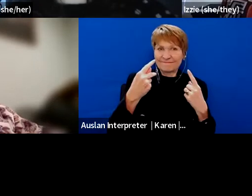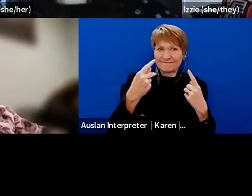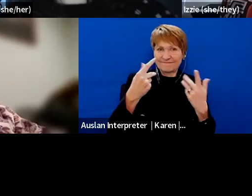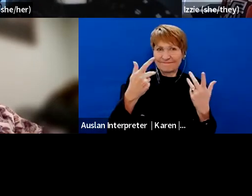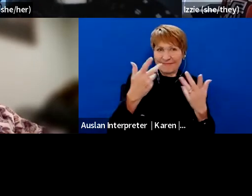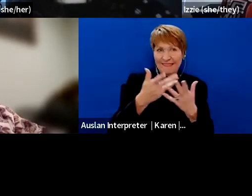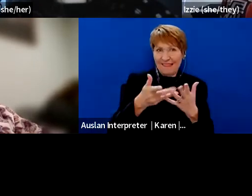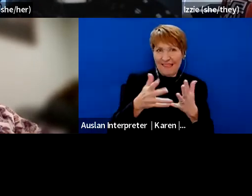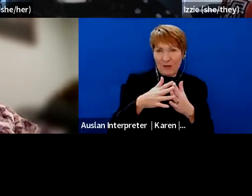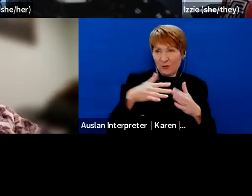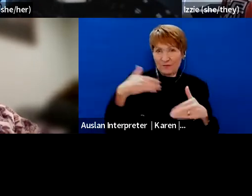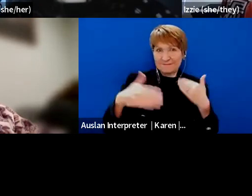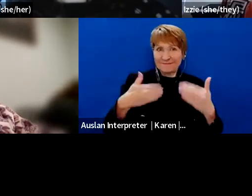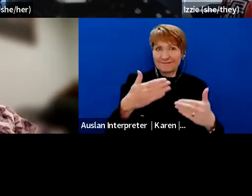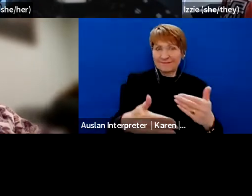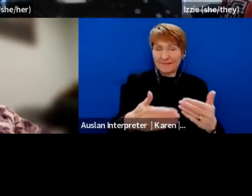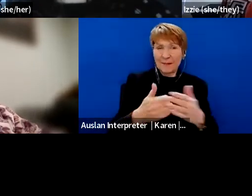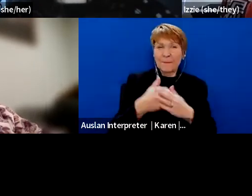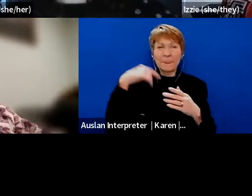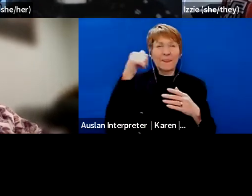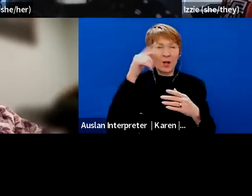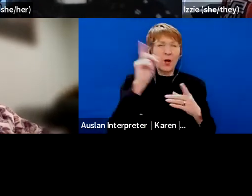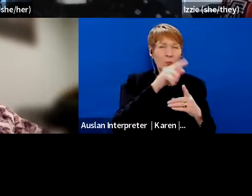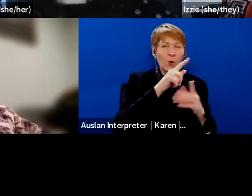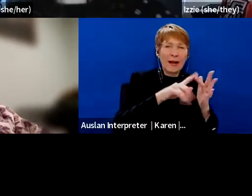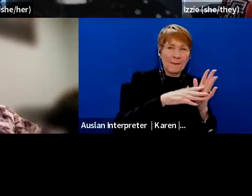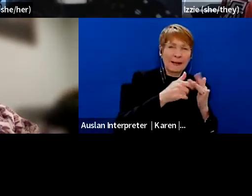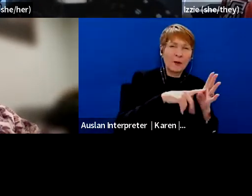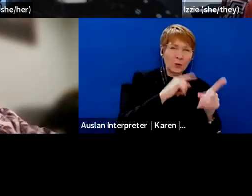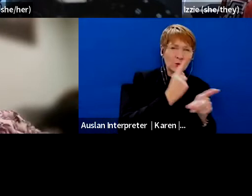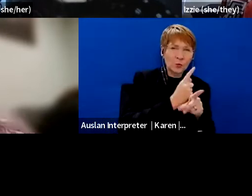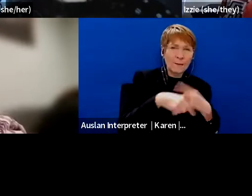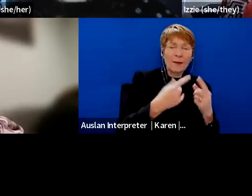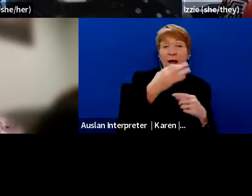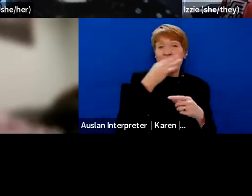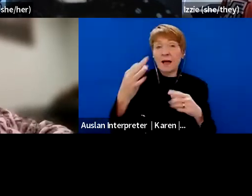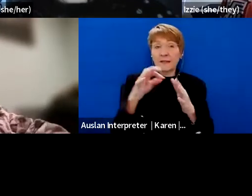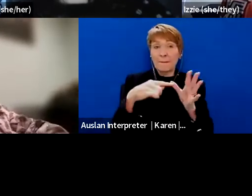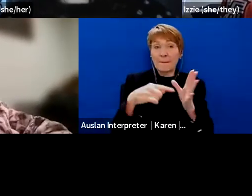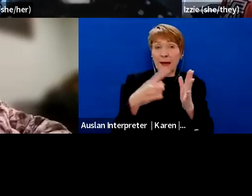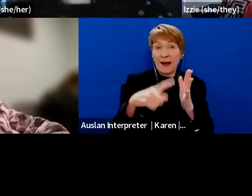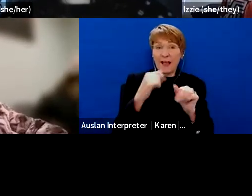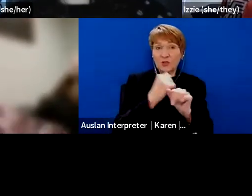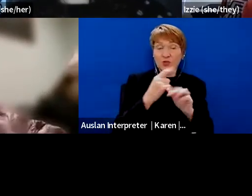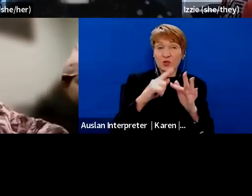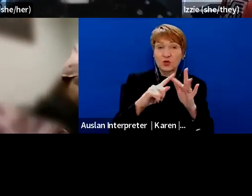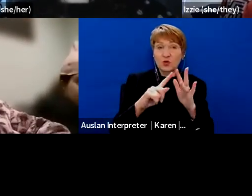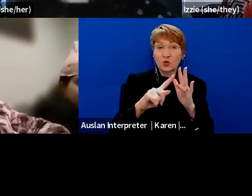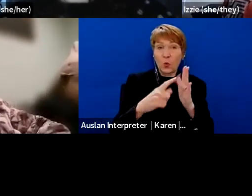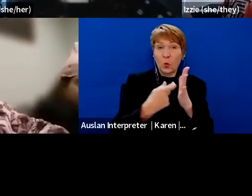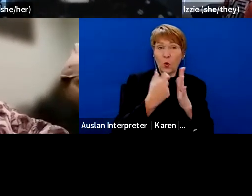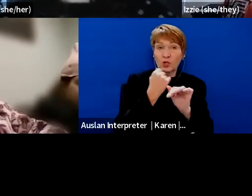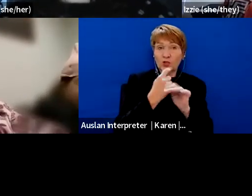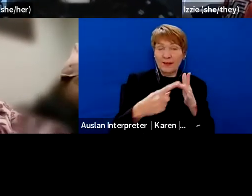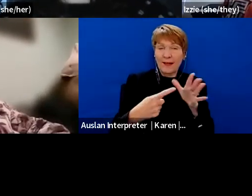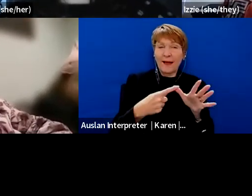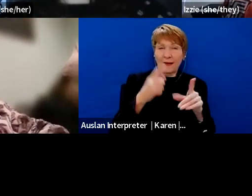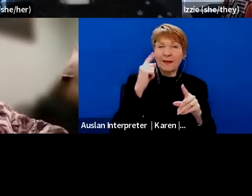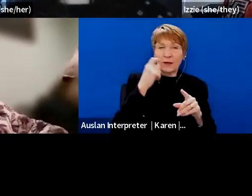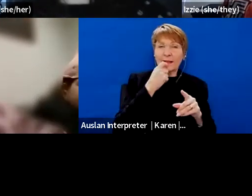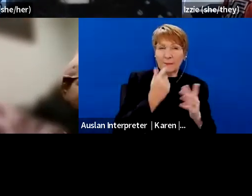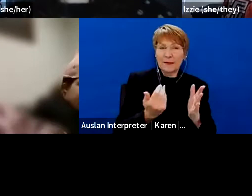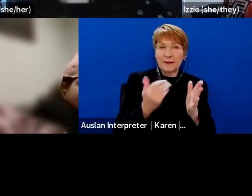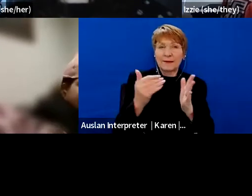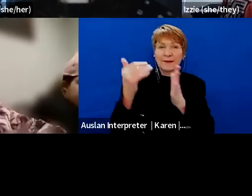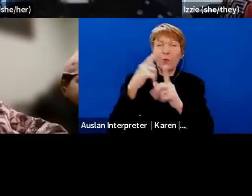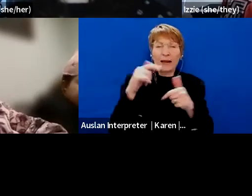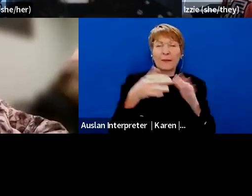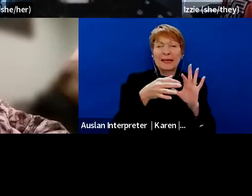So, because I know what Emily's going to talk about we might go to Pat and Georgia first and it kind of builds, you'll see there's a bit of secret thing that goes on.